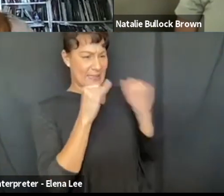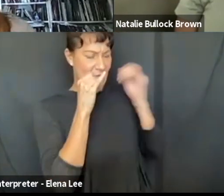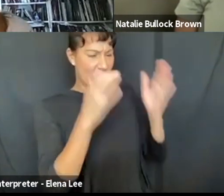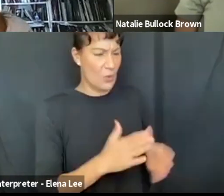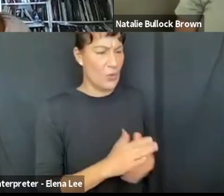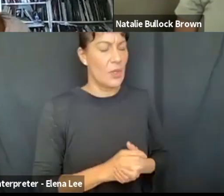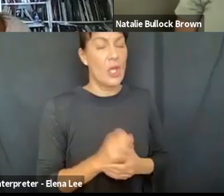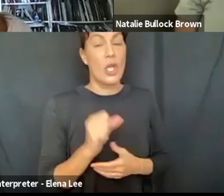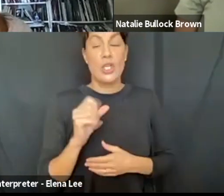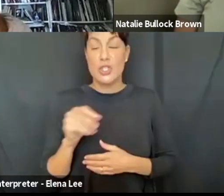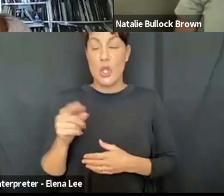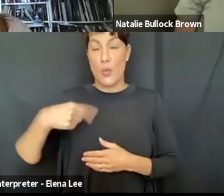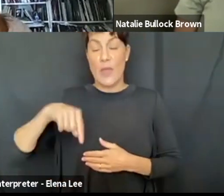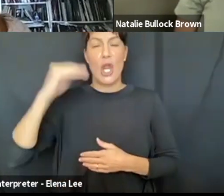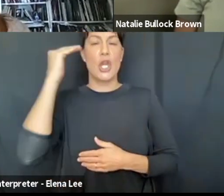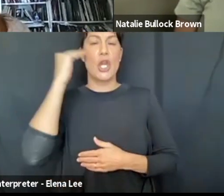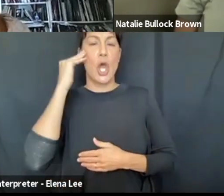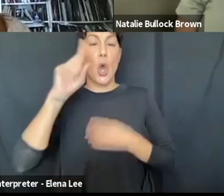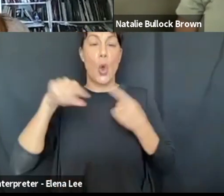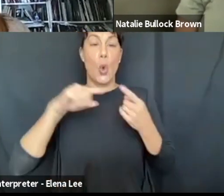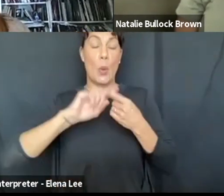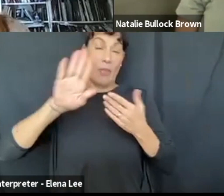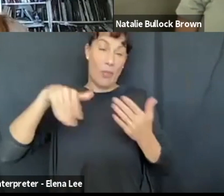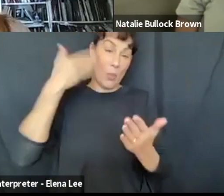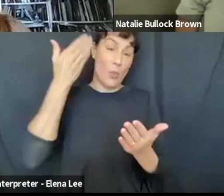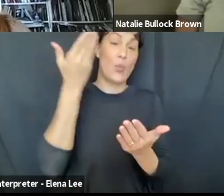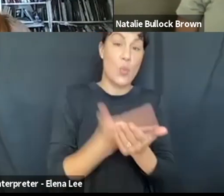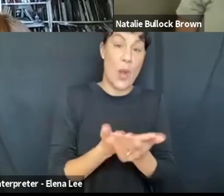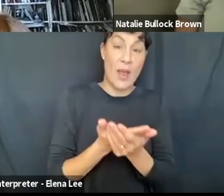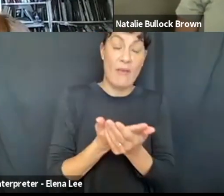where they know they have arrived here ready to tell their story.